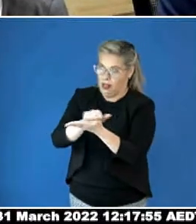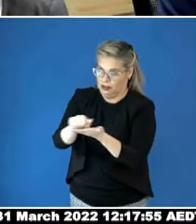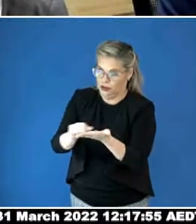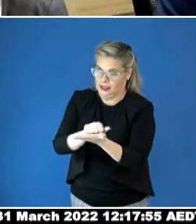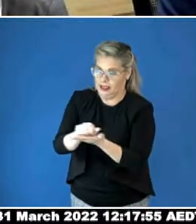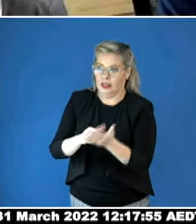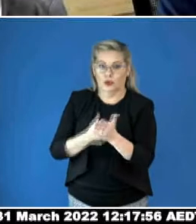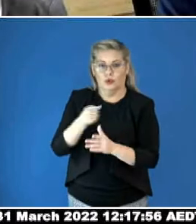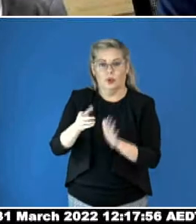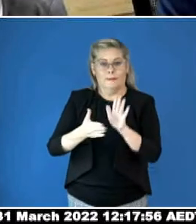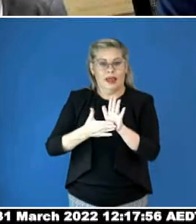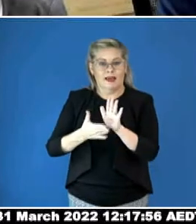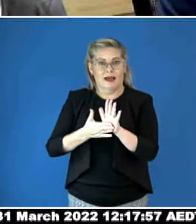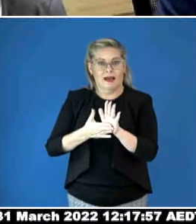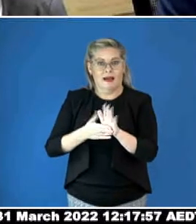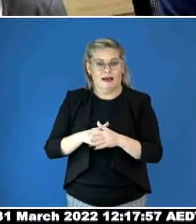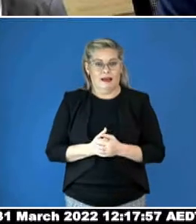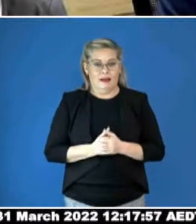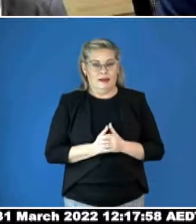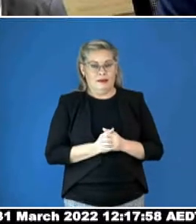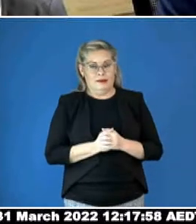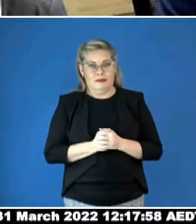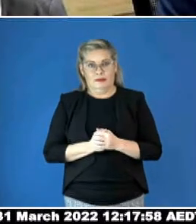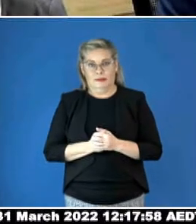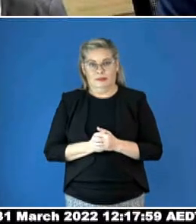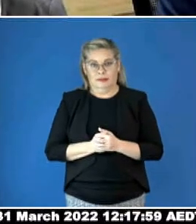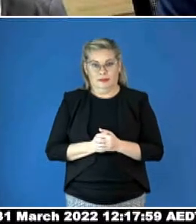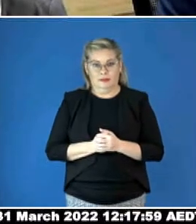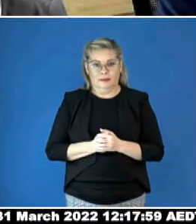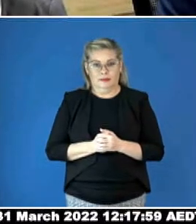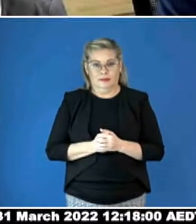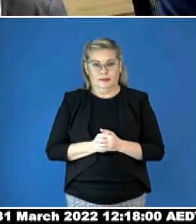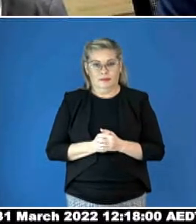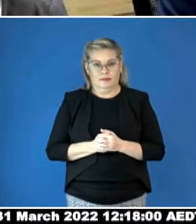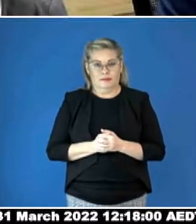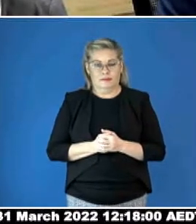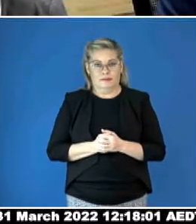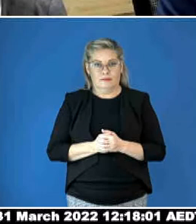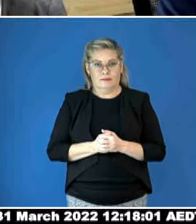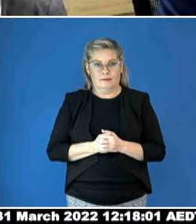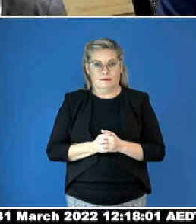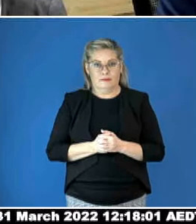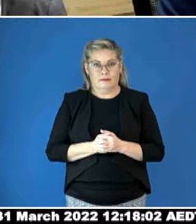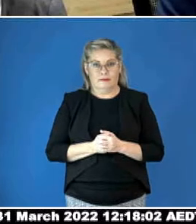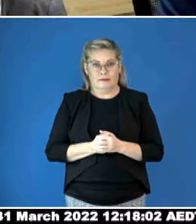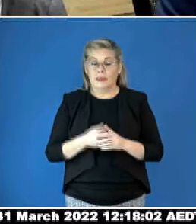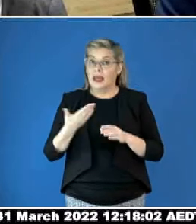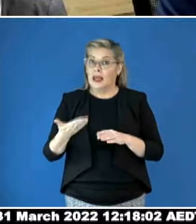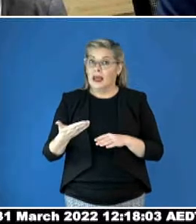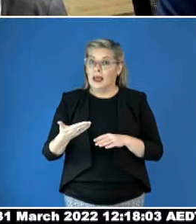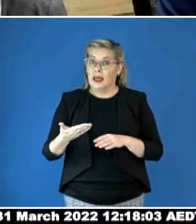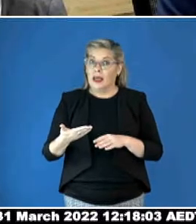Yes. MS FRASER: Before you made the apology, did you ask Niky or Niky's Mum